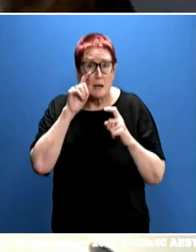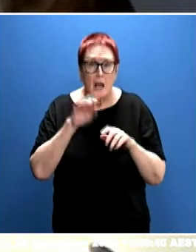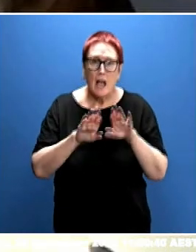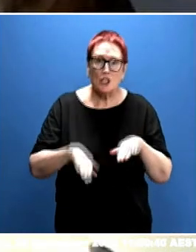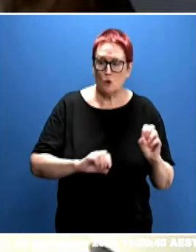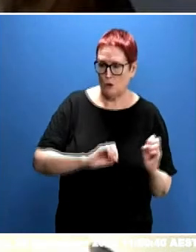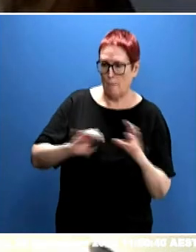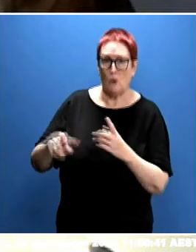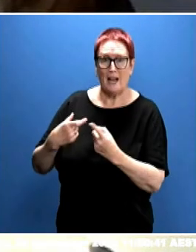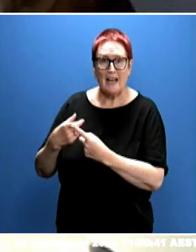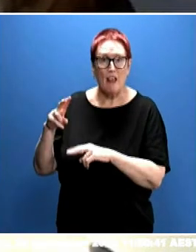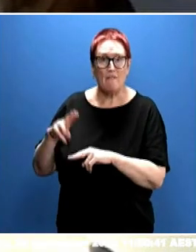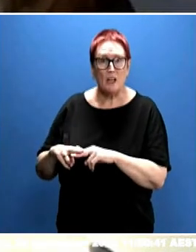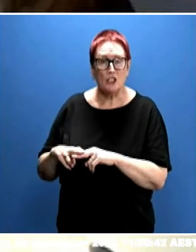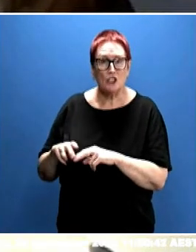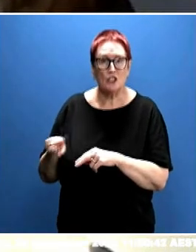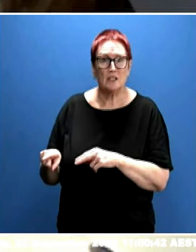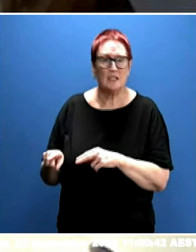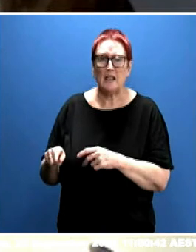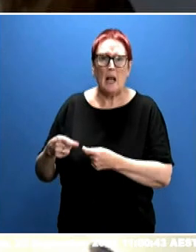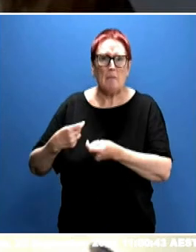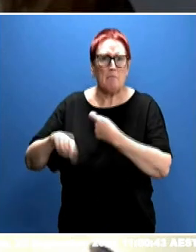Kath French can quickly be criminalised.